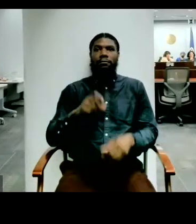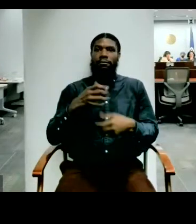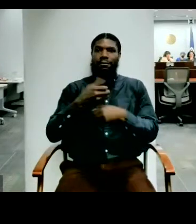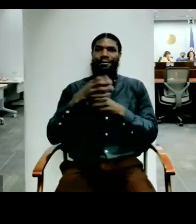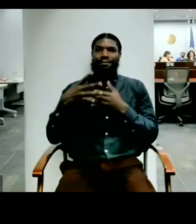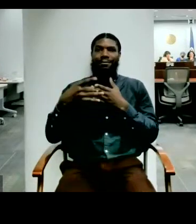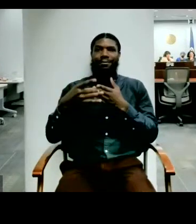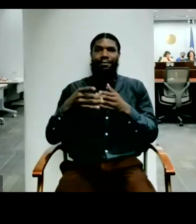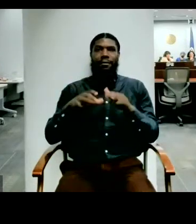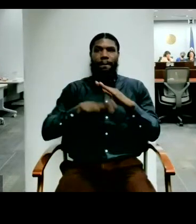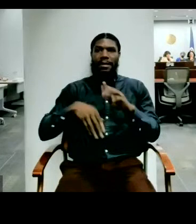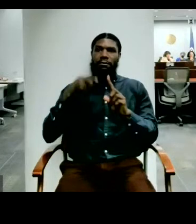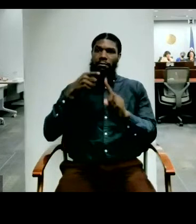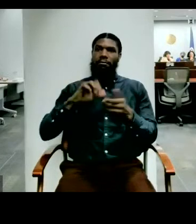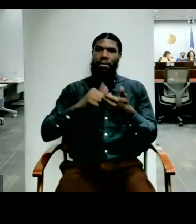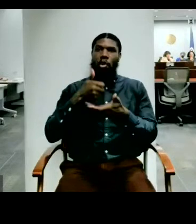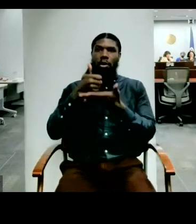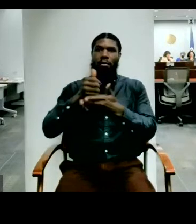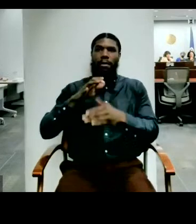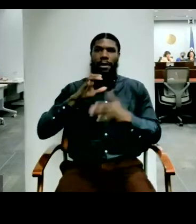how to basically help their client do the job correctly.